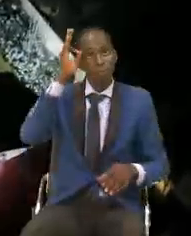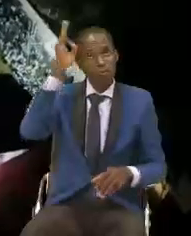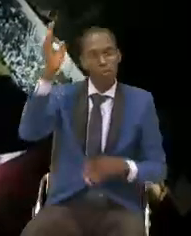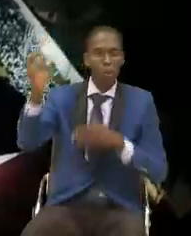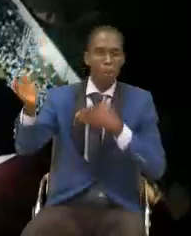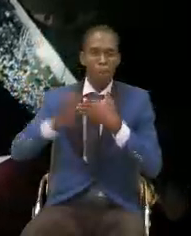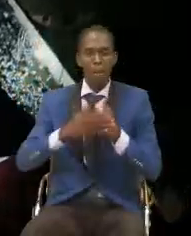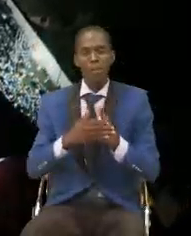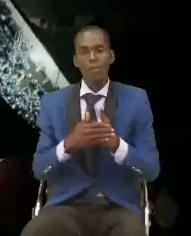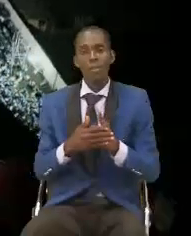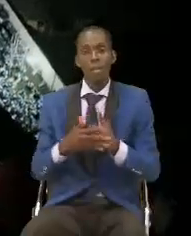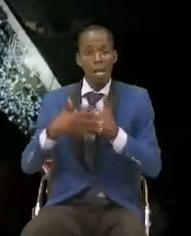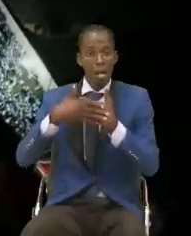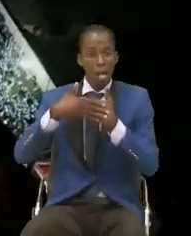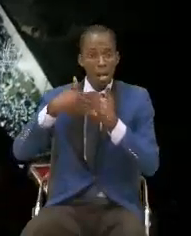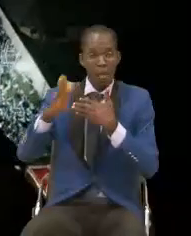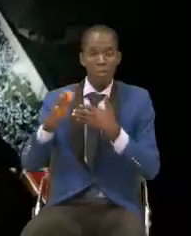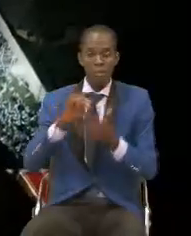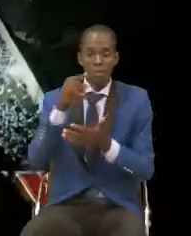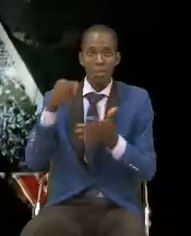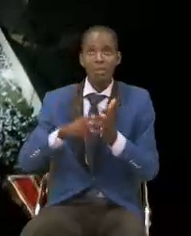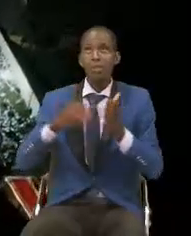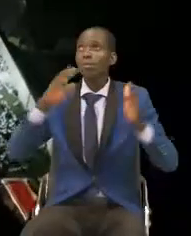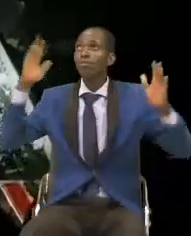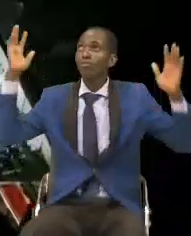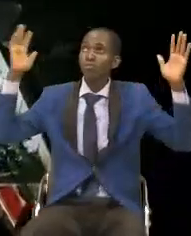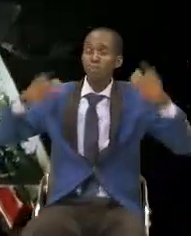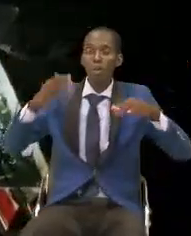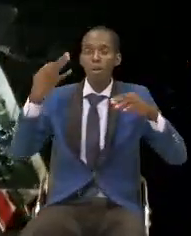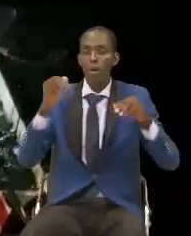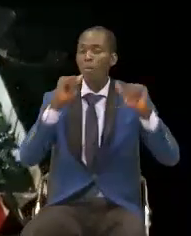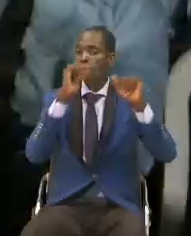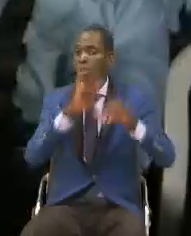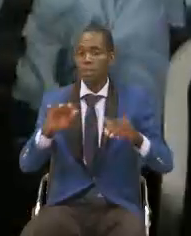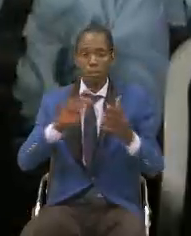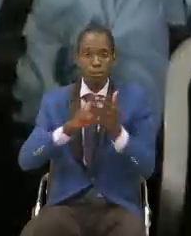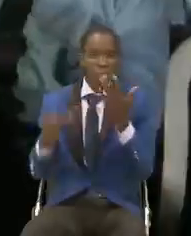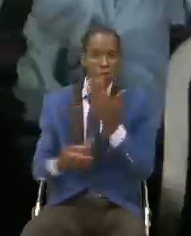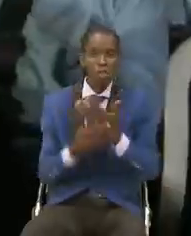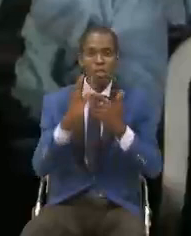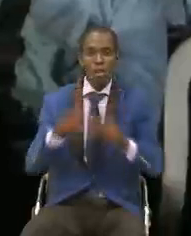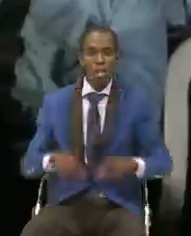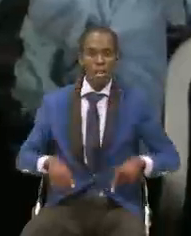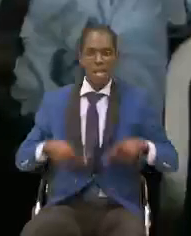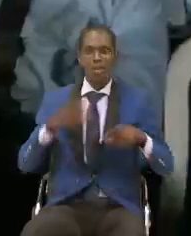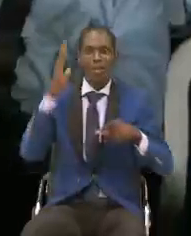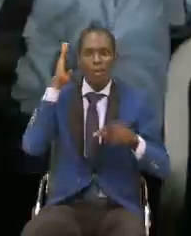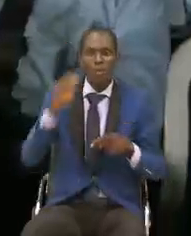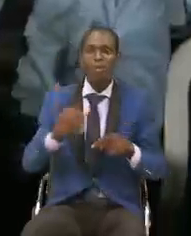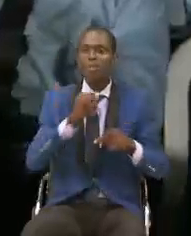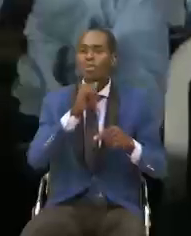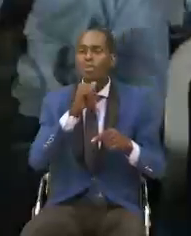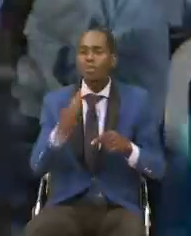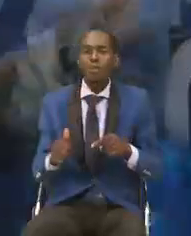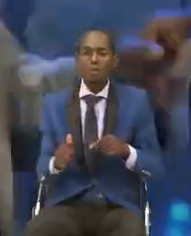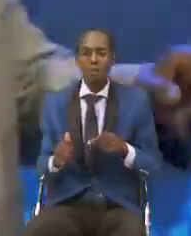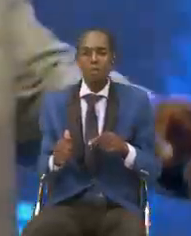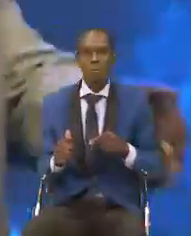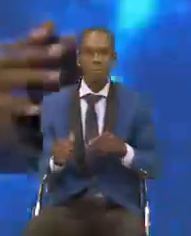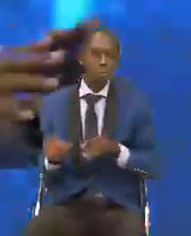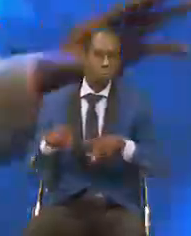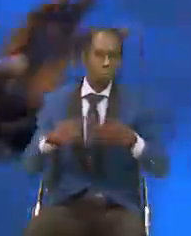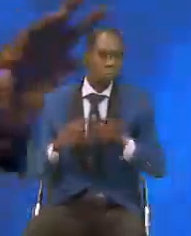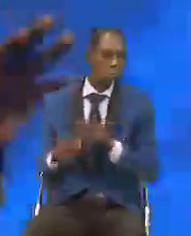you will have your destiny back after these showers of blessing crusade your life will